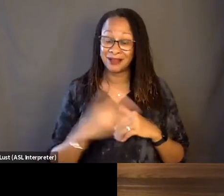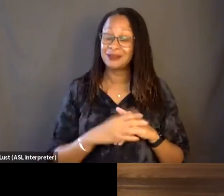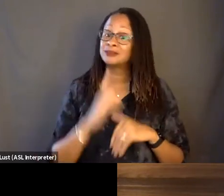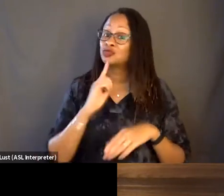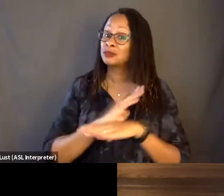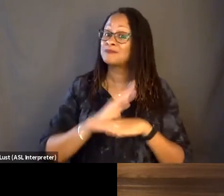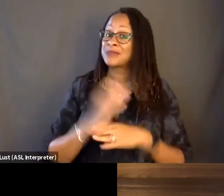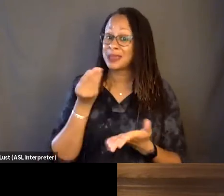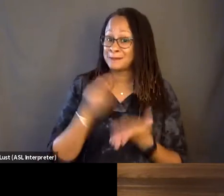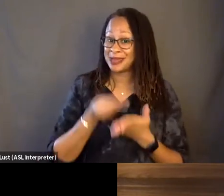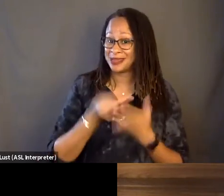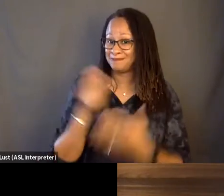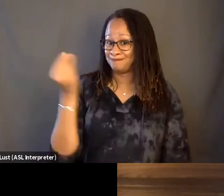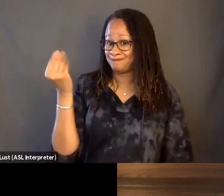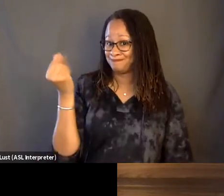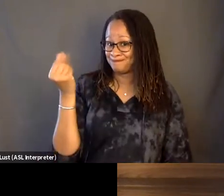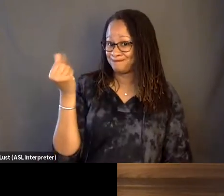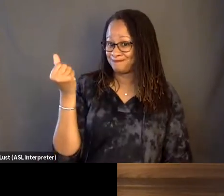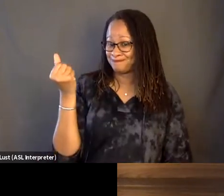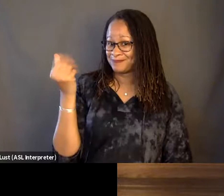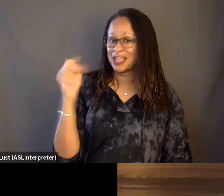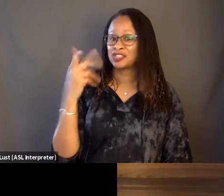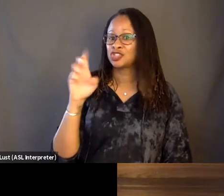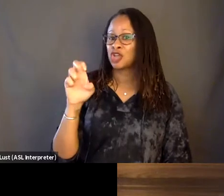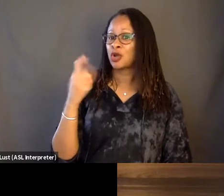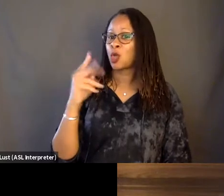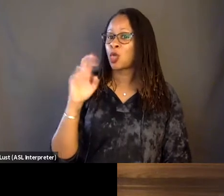money, shareholder accountability,